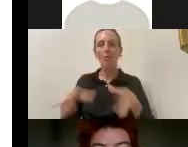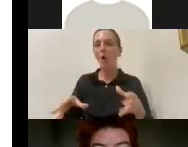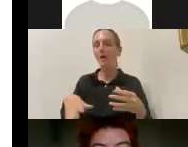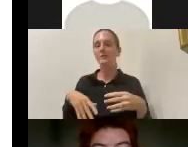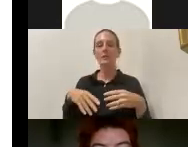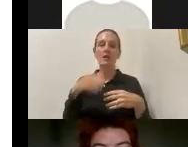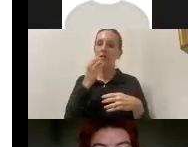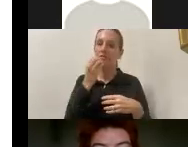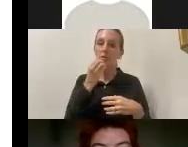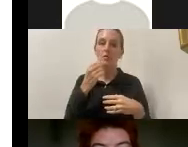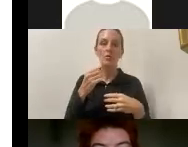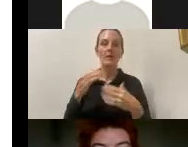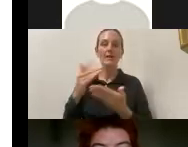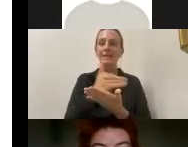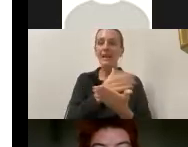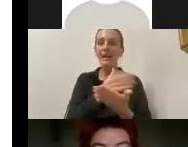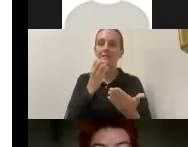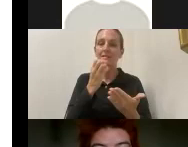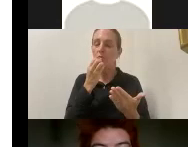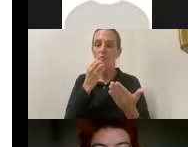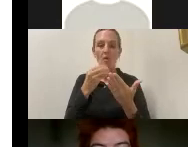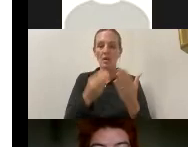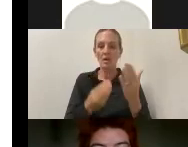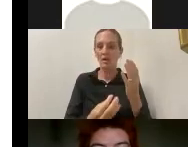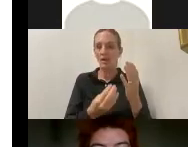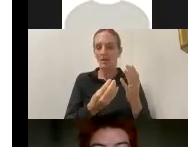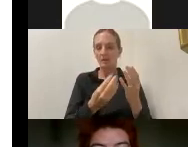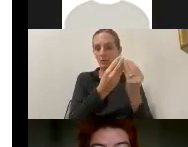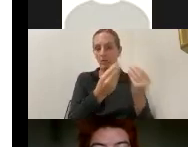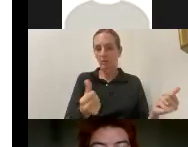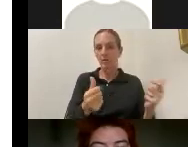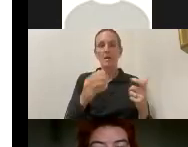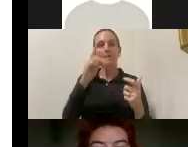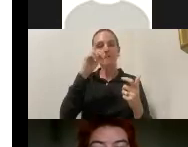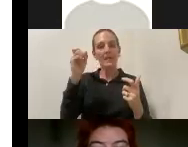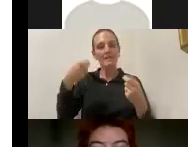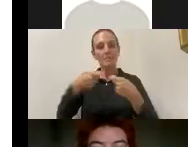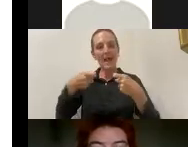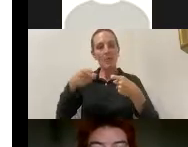can collect, by the power being cut off in the community so all these freezers that people